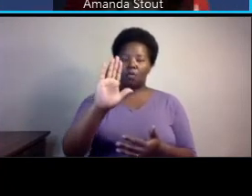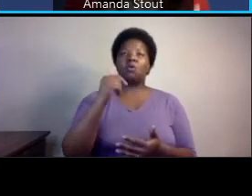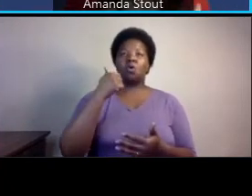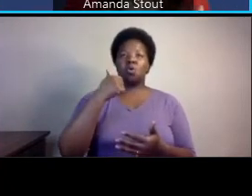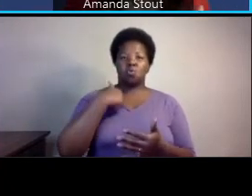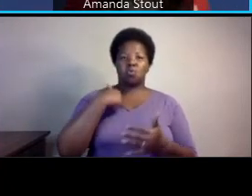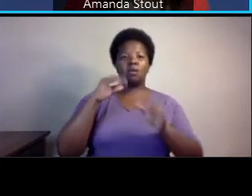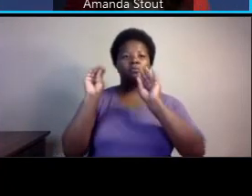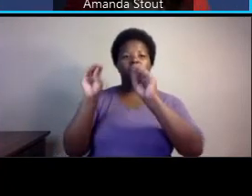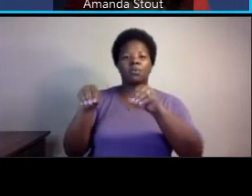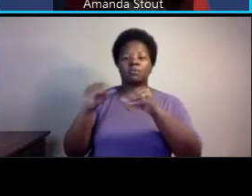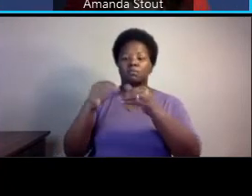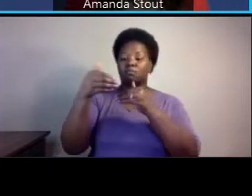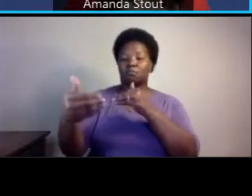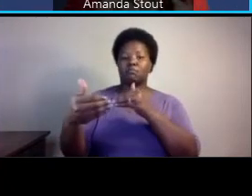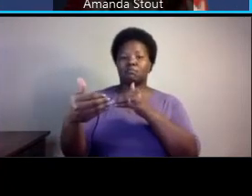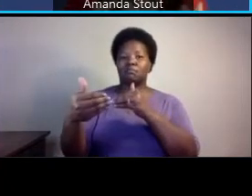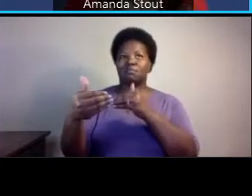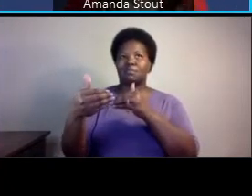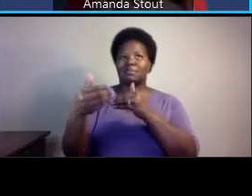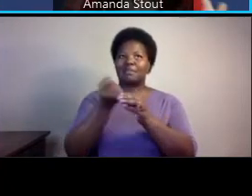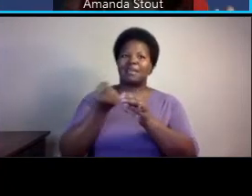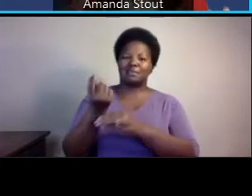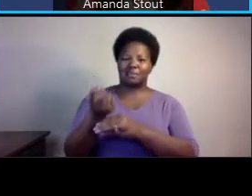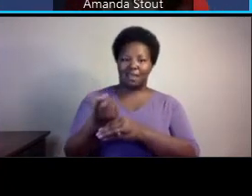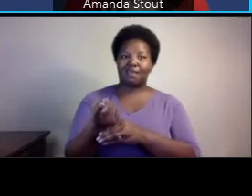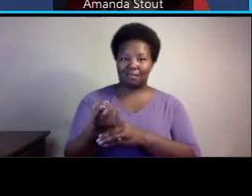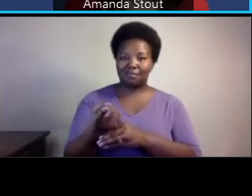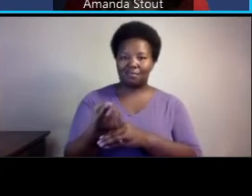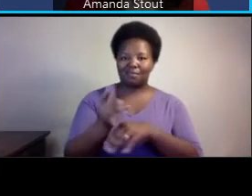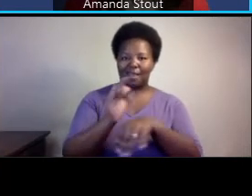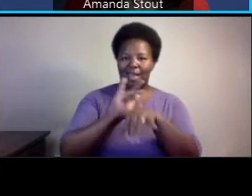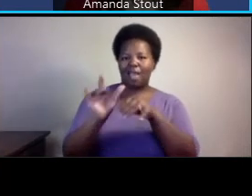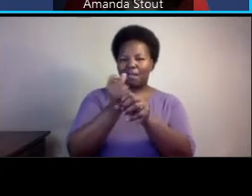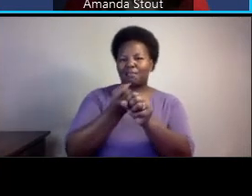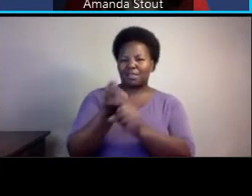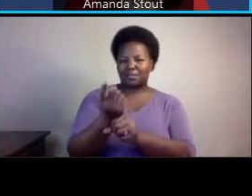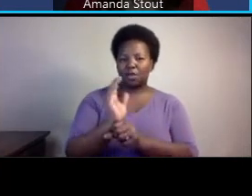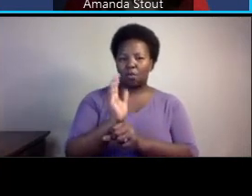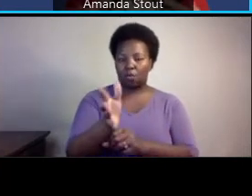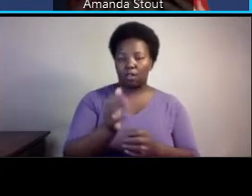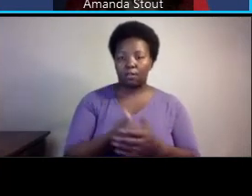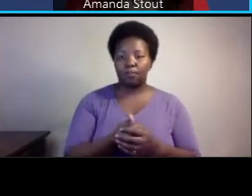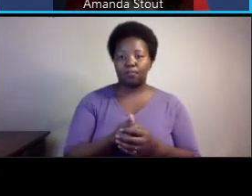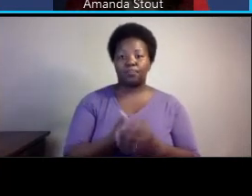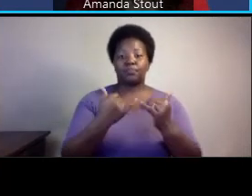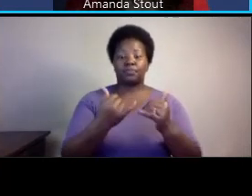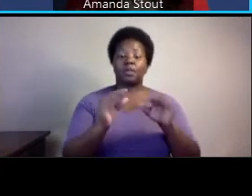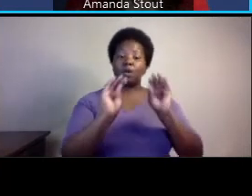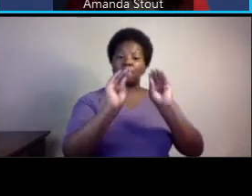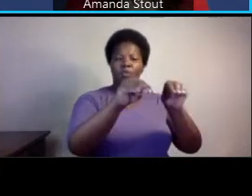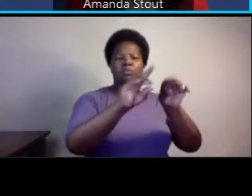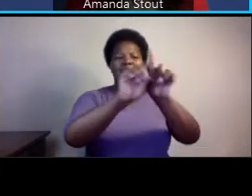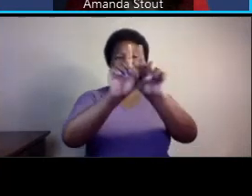early next year and broadly ddot's approach to the installation of all types of camera enforcement is